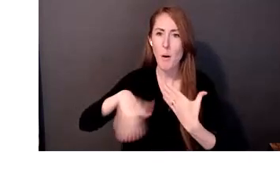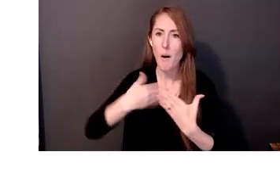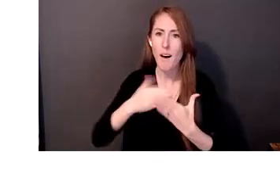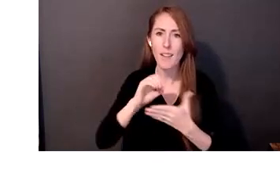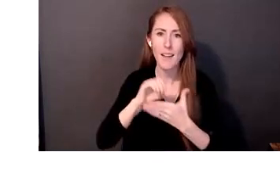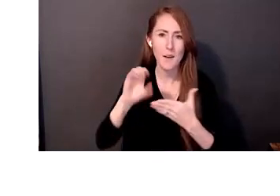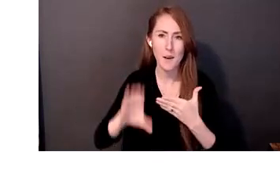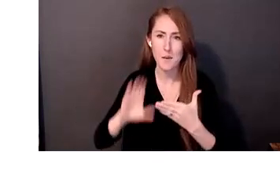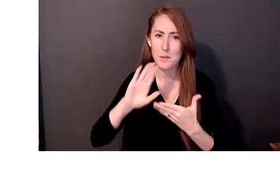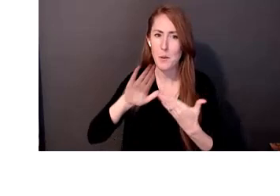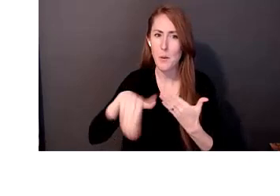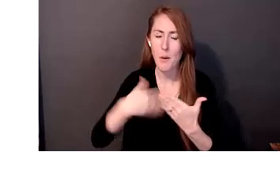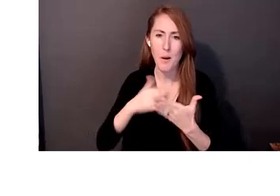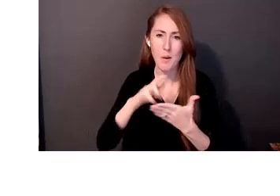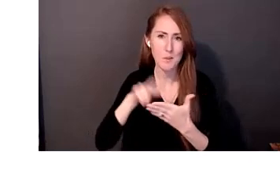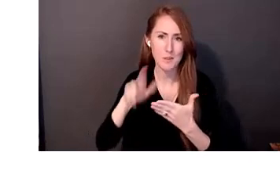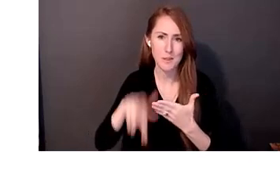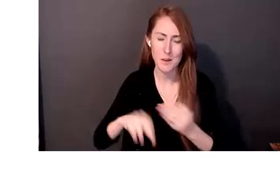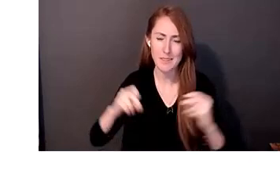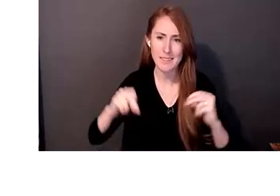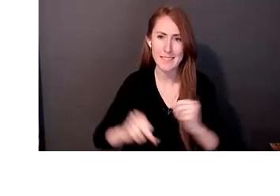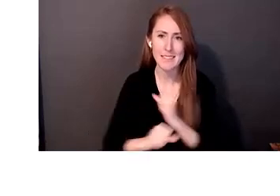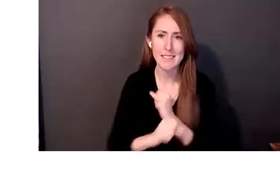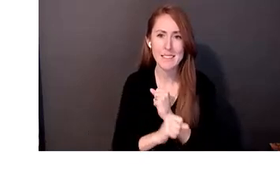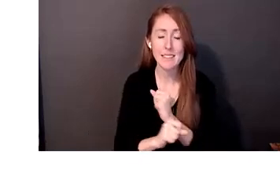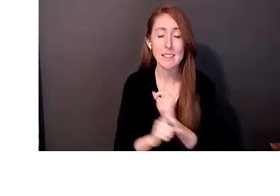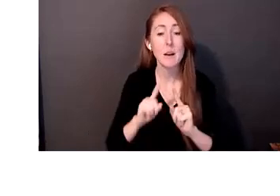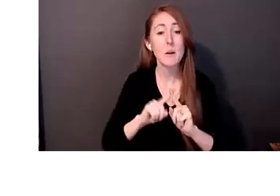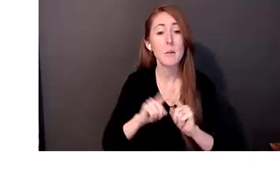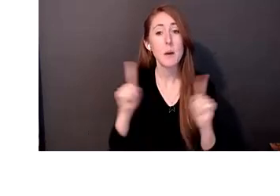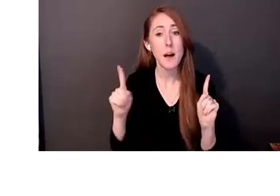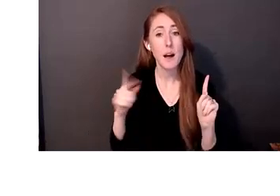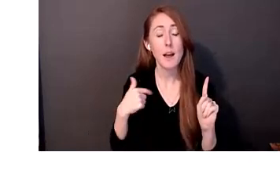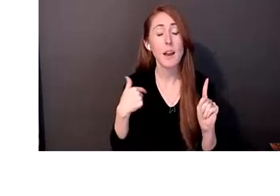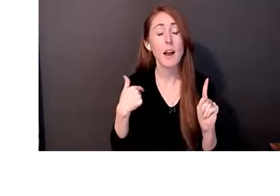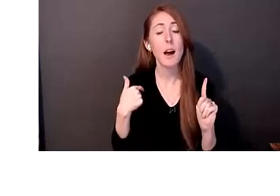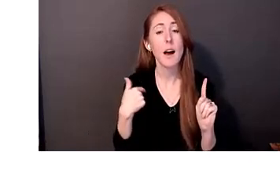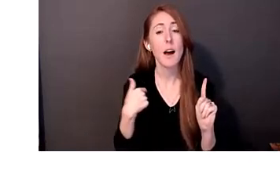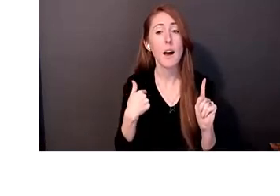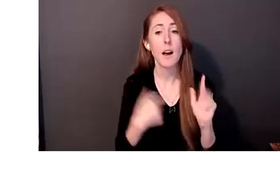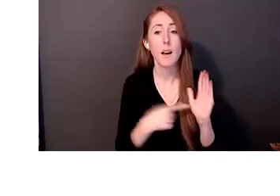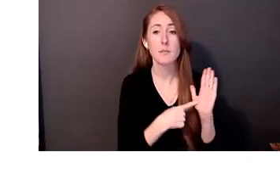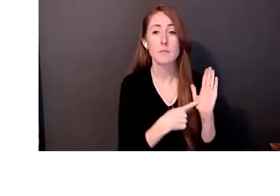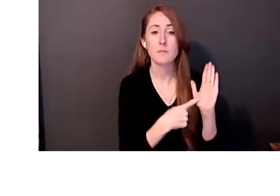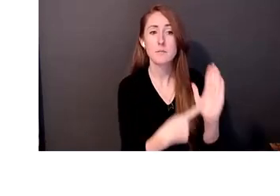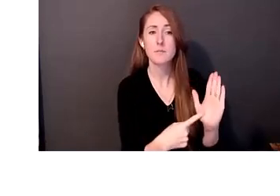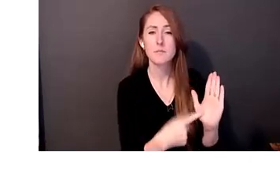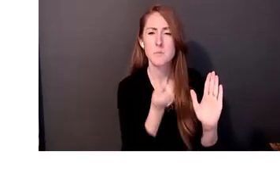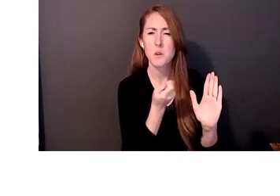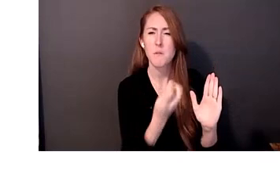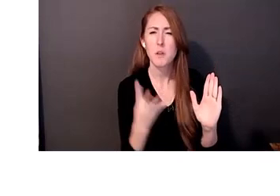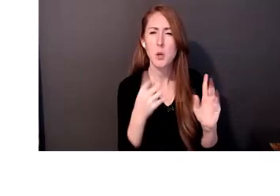but I brought some points to mention.